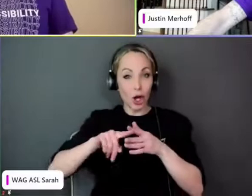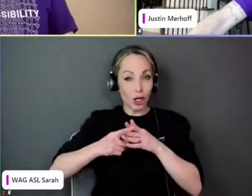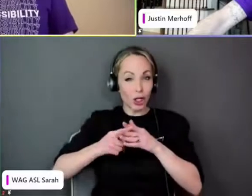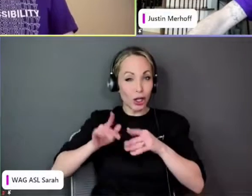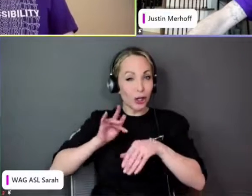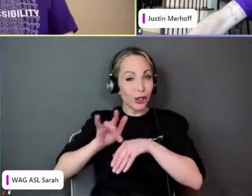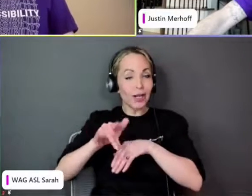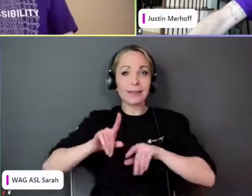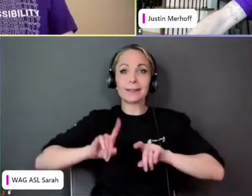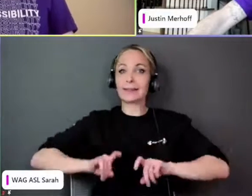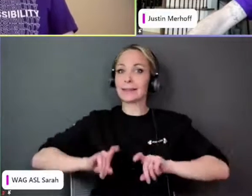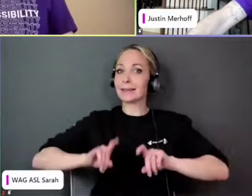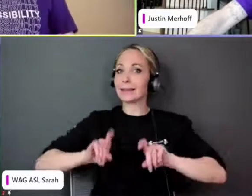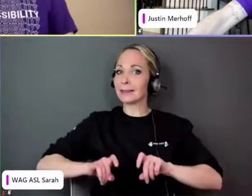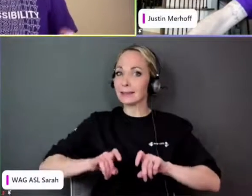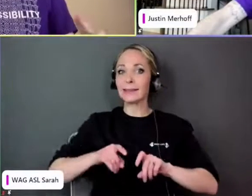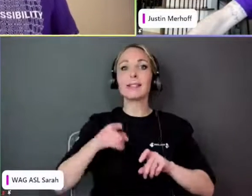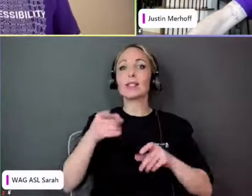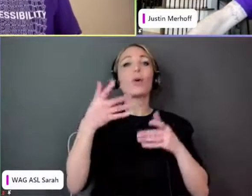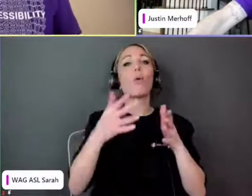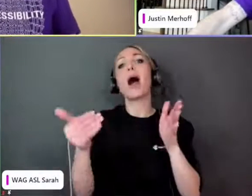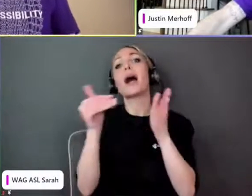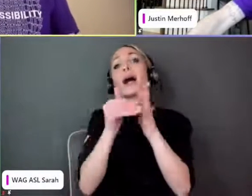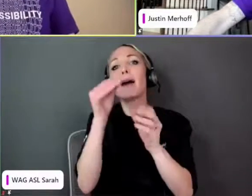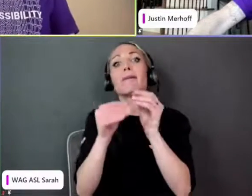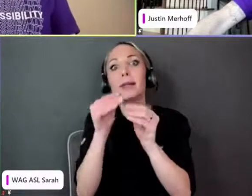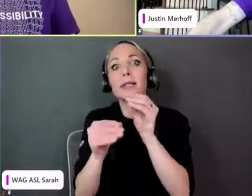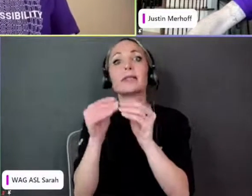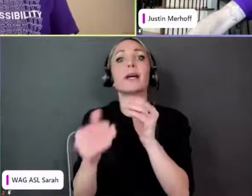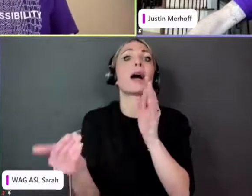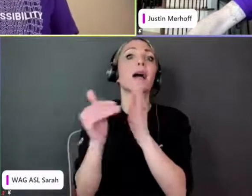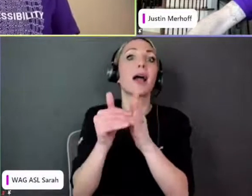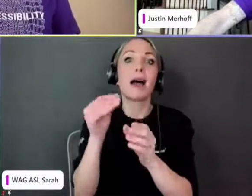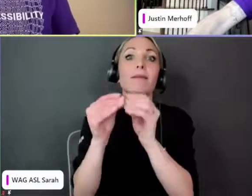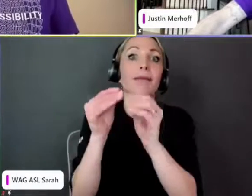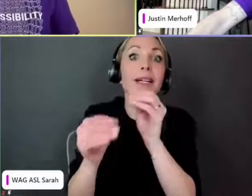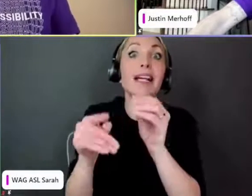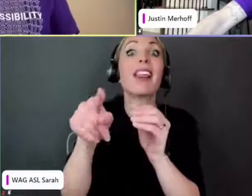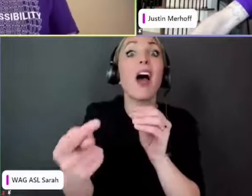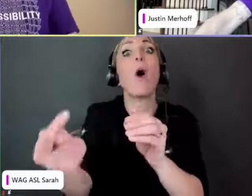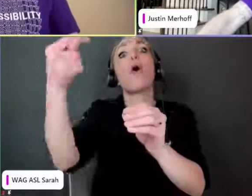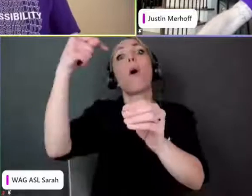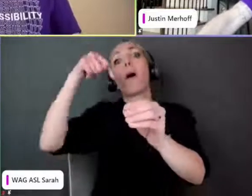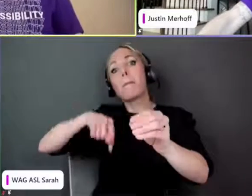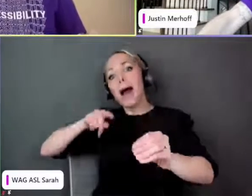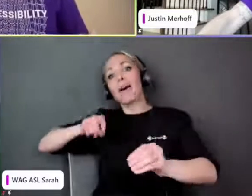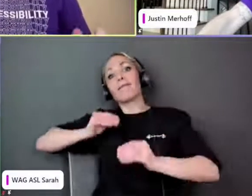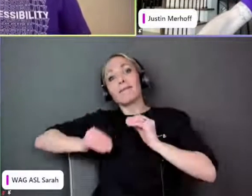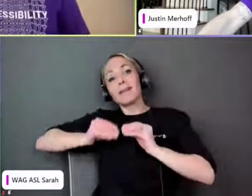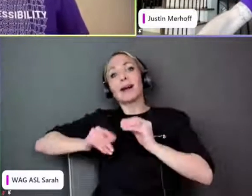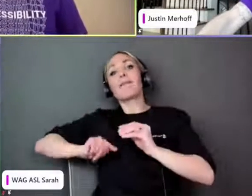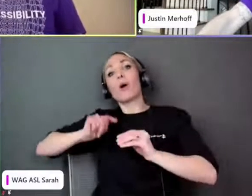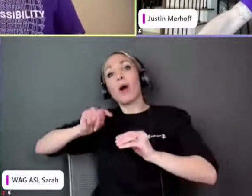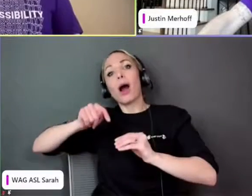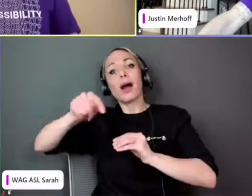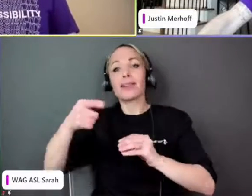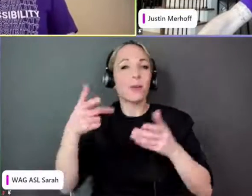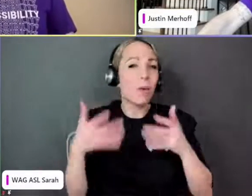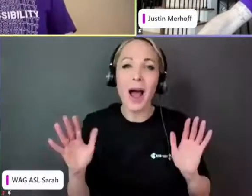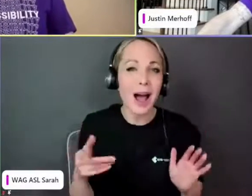the cost of rework. How many steps do you have to go backward in the process to fix an issue that's found. We also recommend testing often.